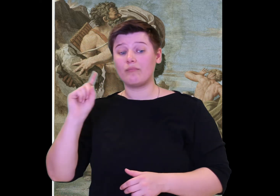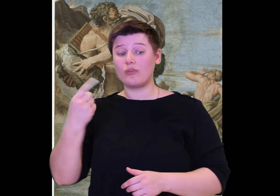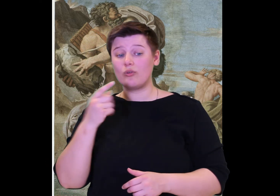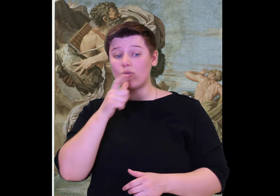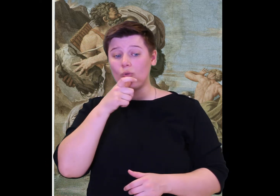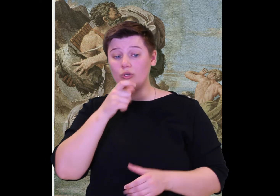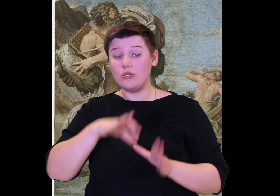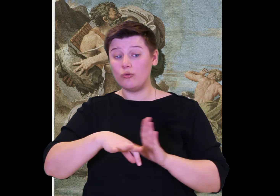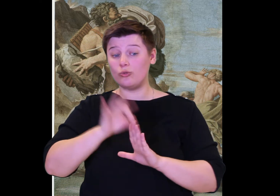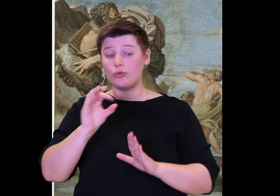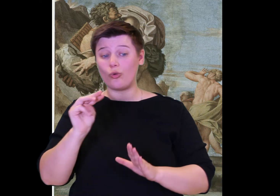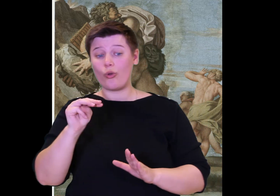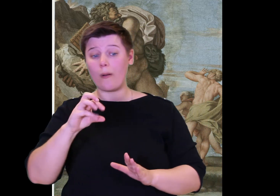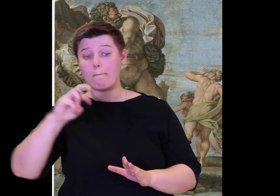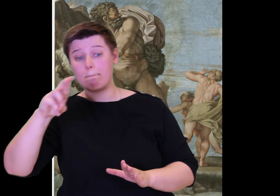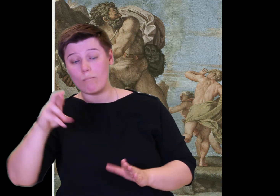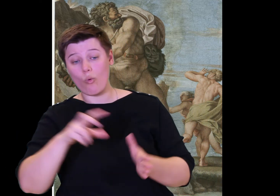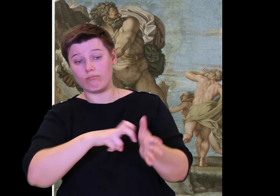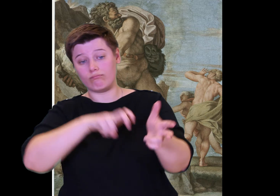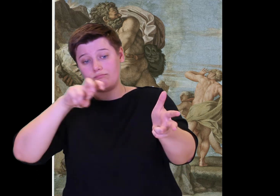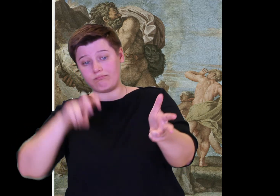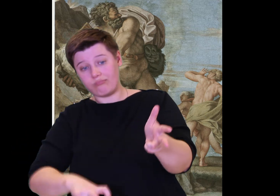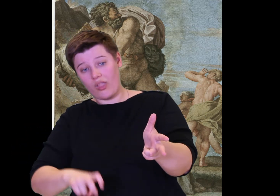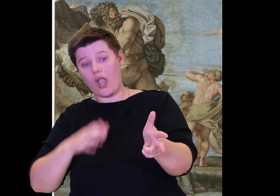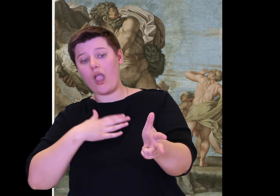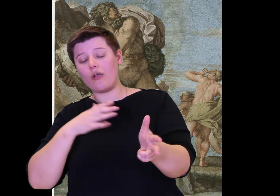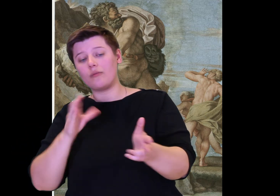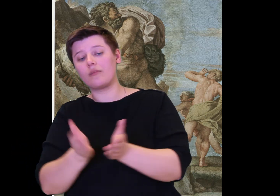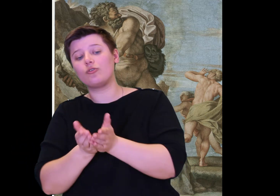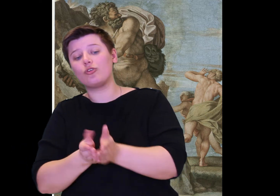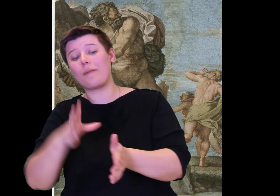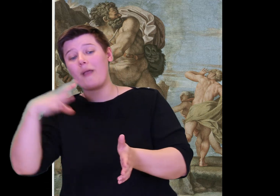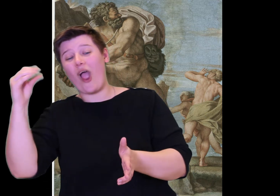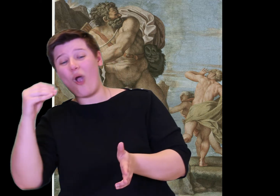No waves rear up in there, not even small ones.